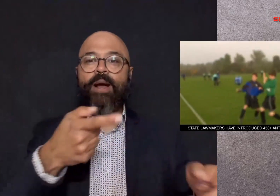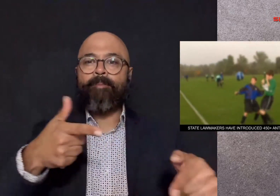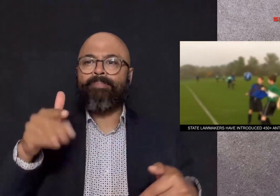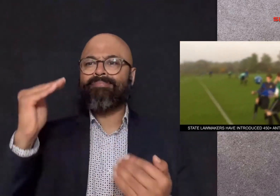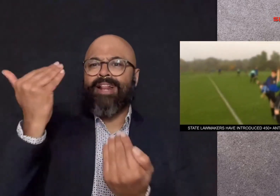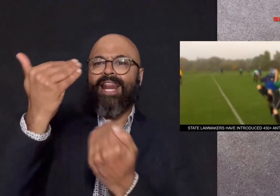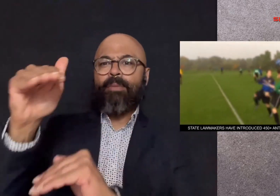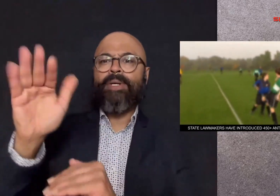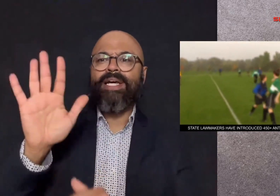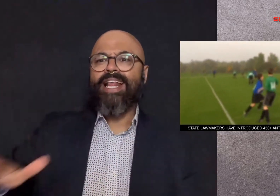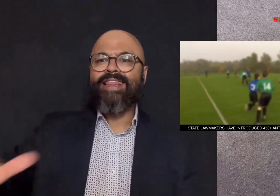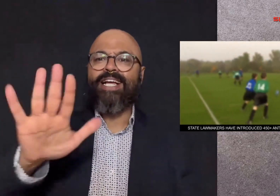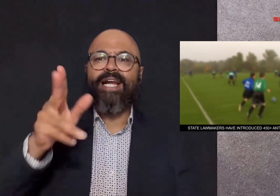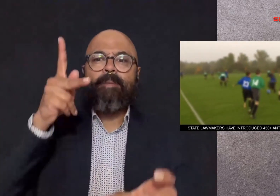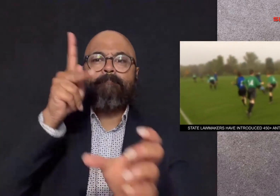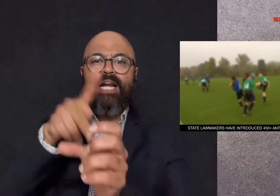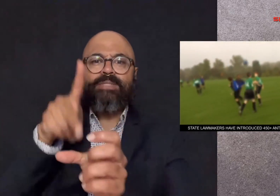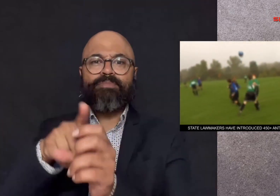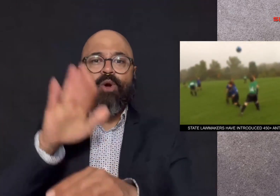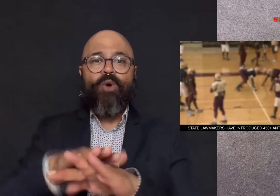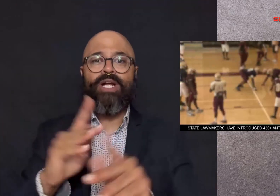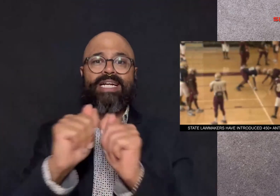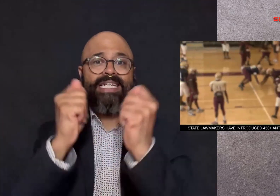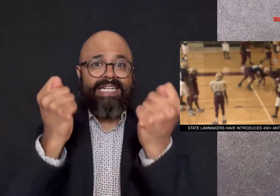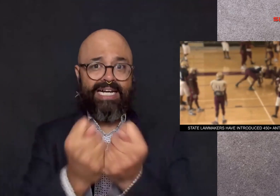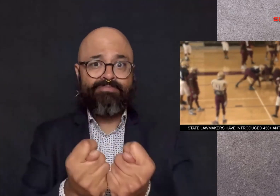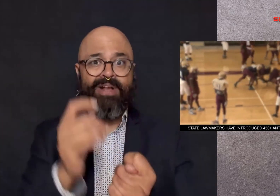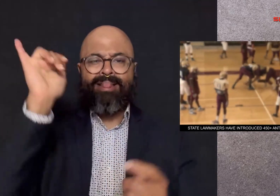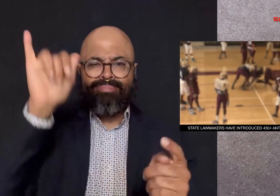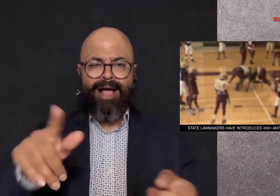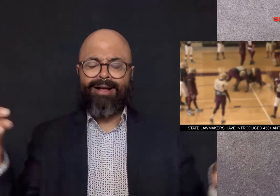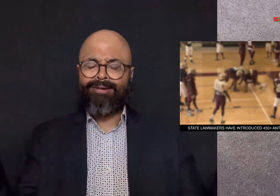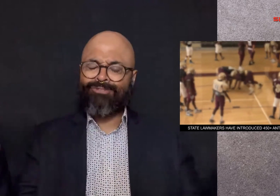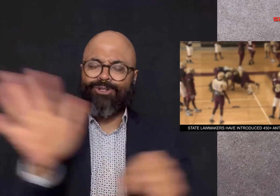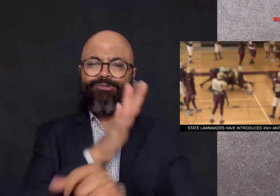it would not stop schools from limiting their participation on teams that